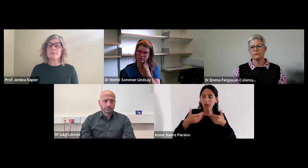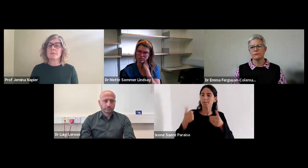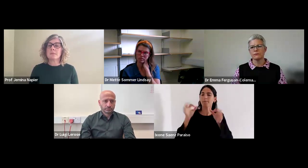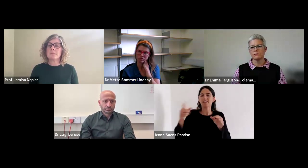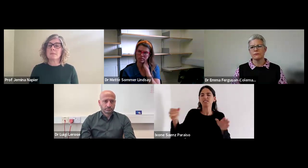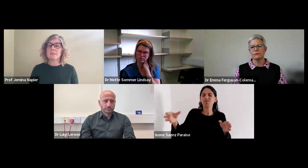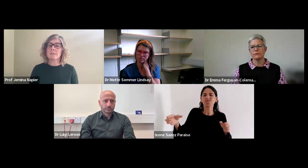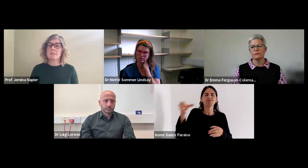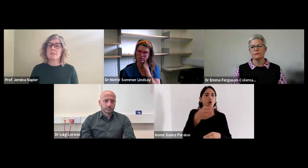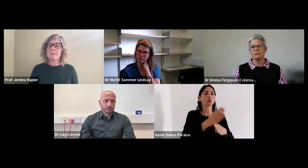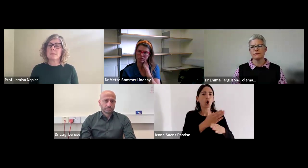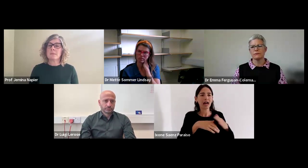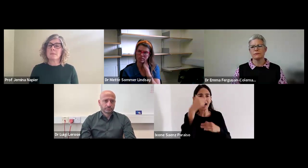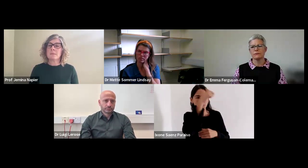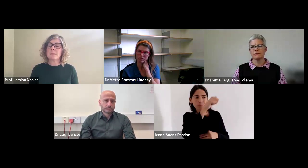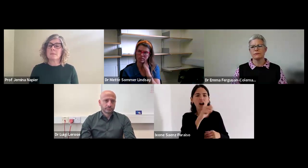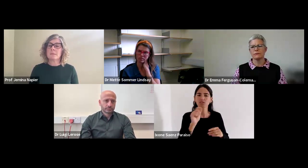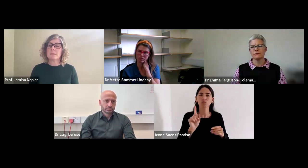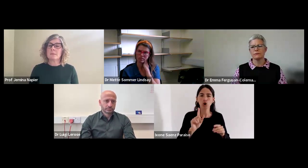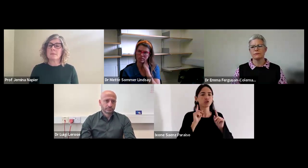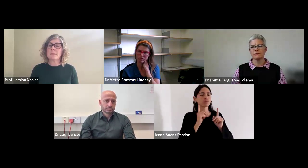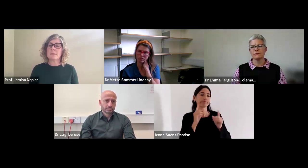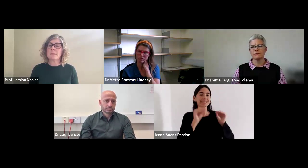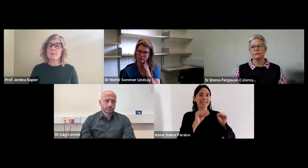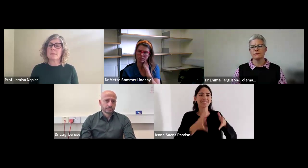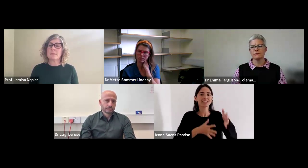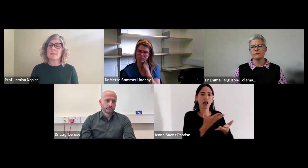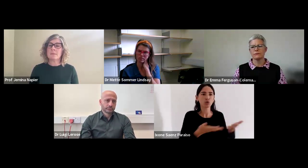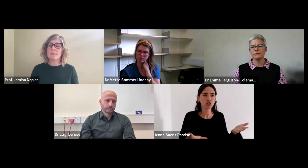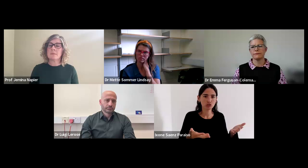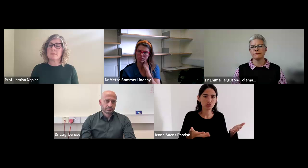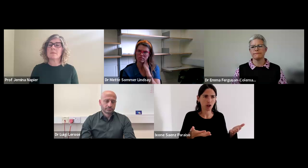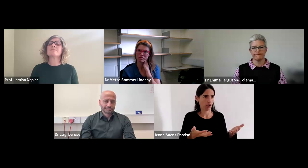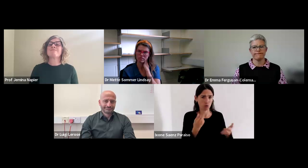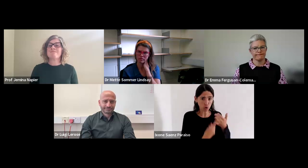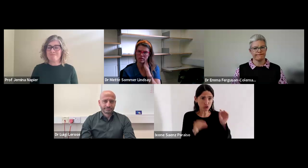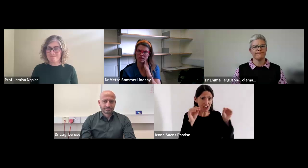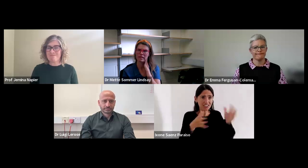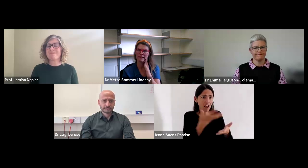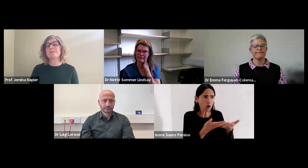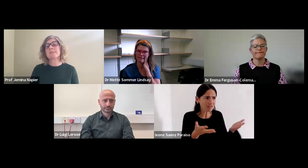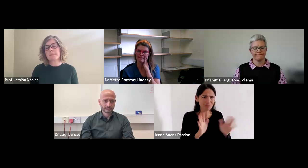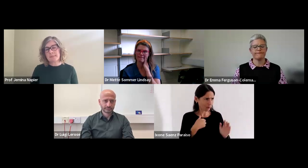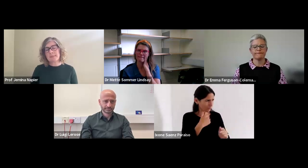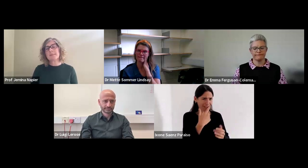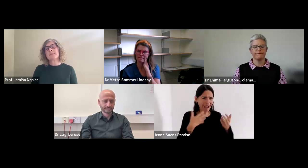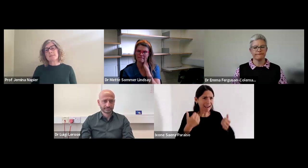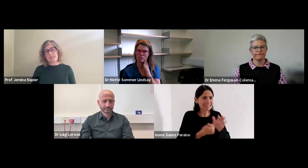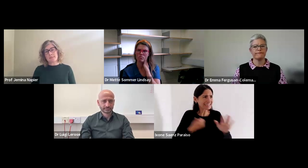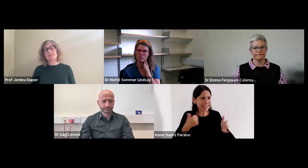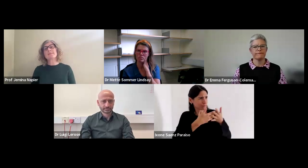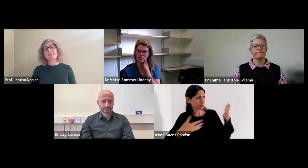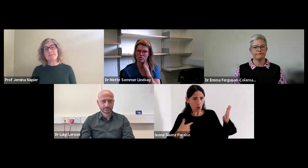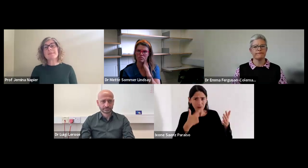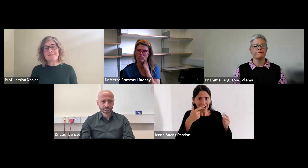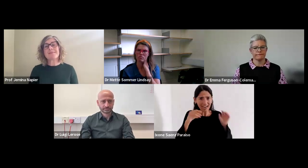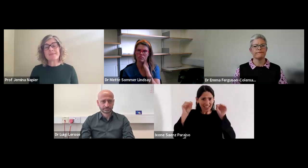gain employment and they're often used within Academia purely to teach sign language and I